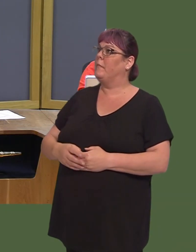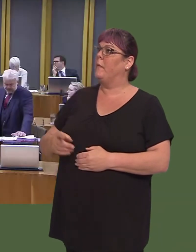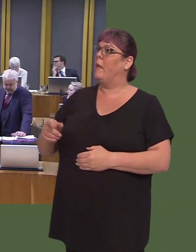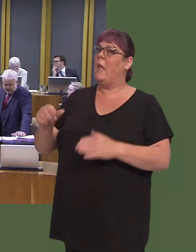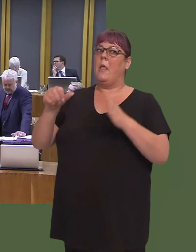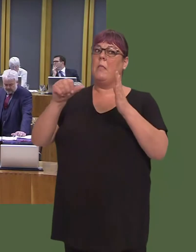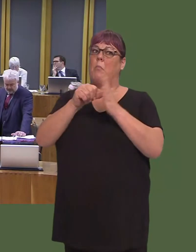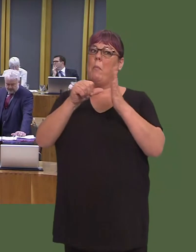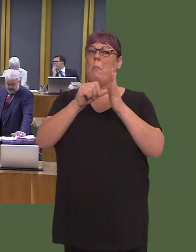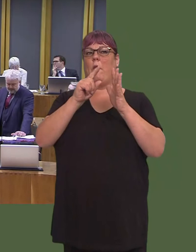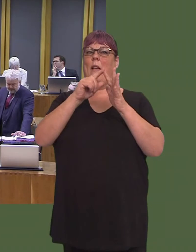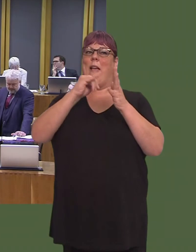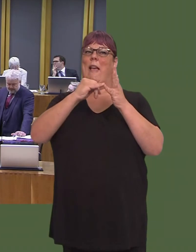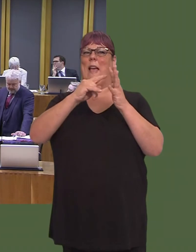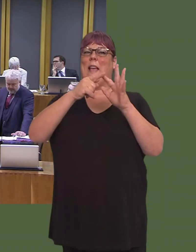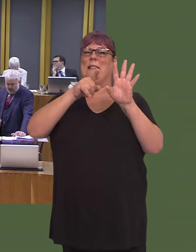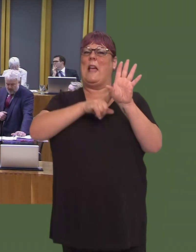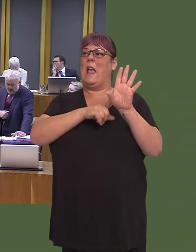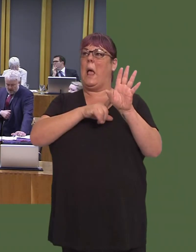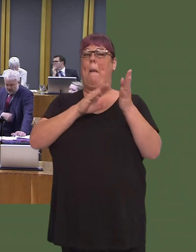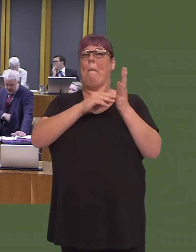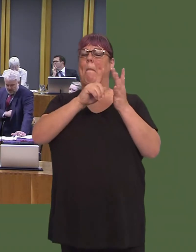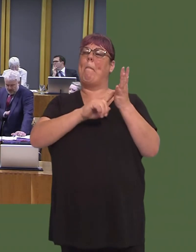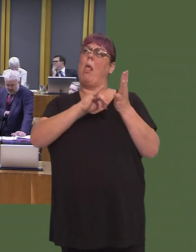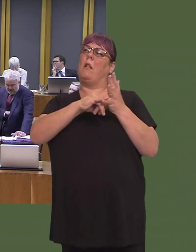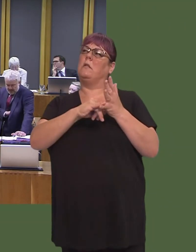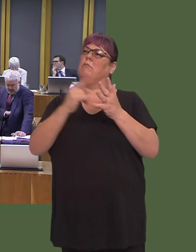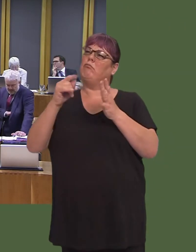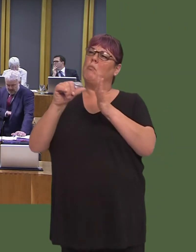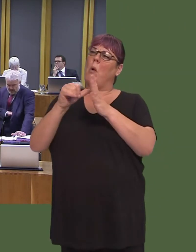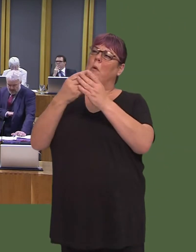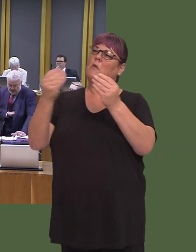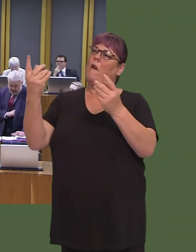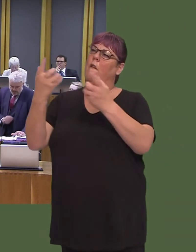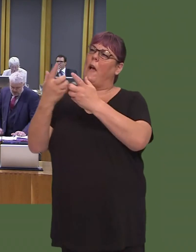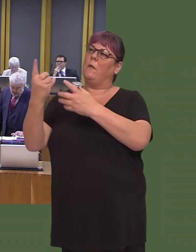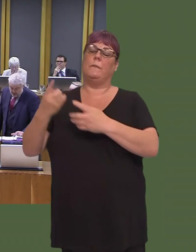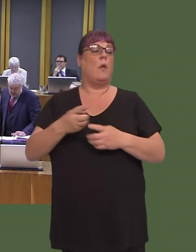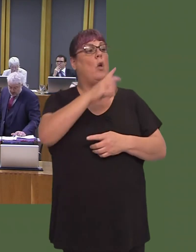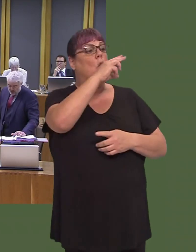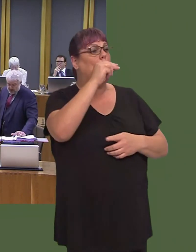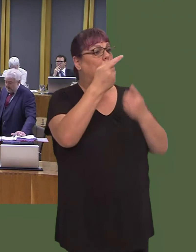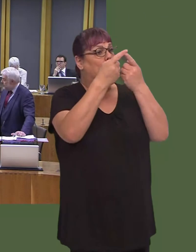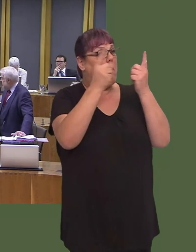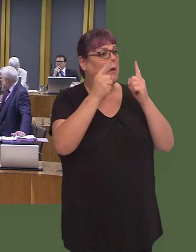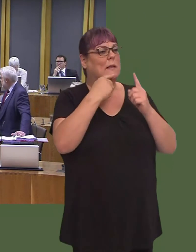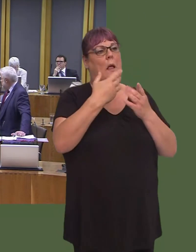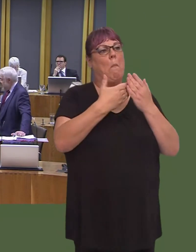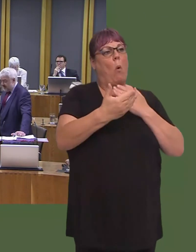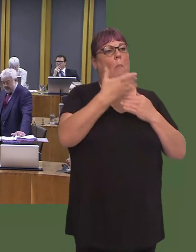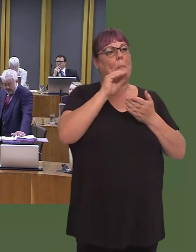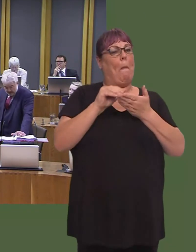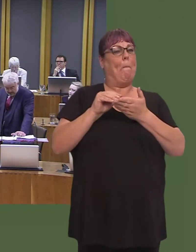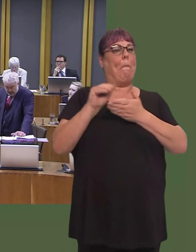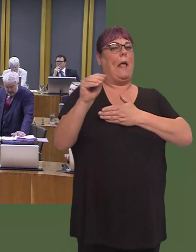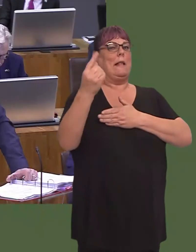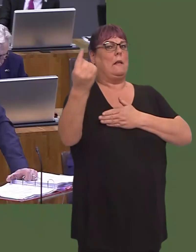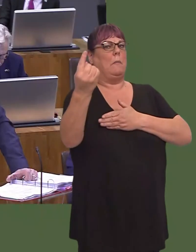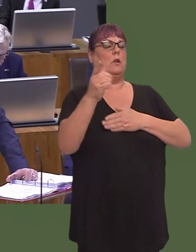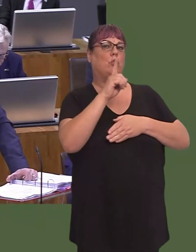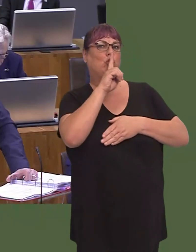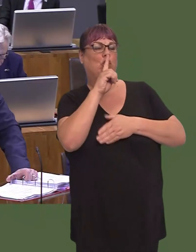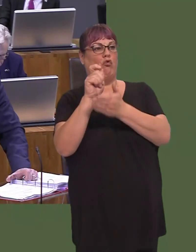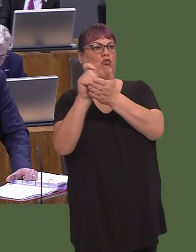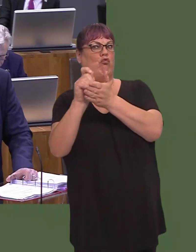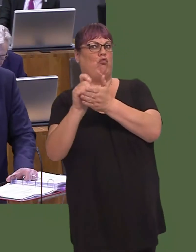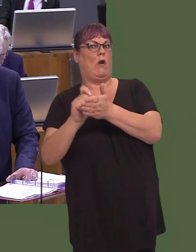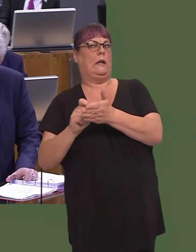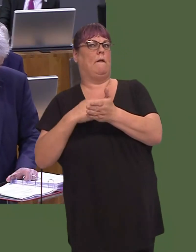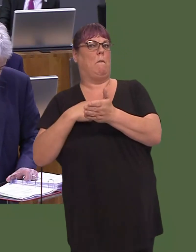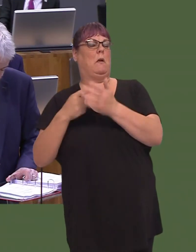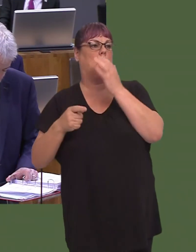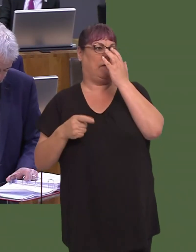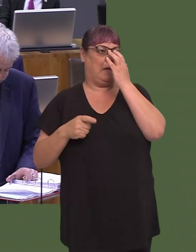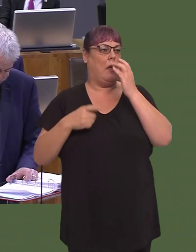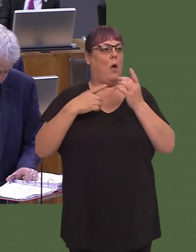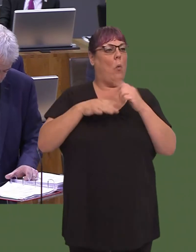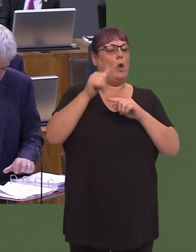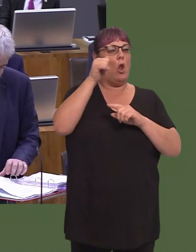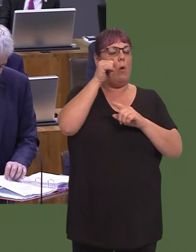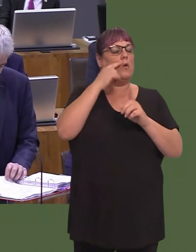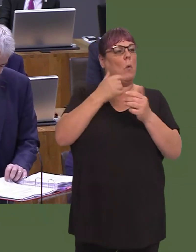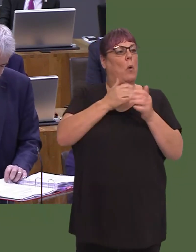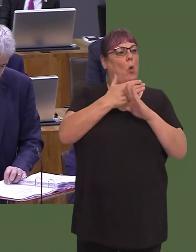the table, well, surely people have the right to express a view as to whether they wish